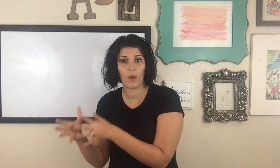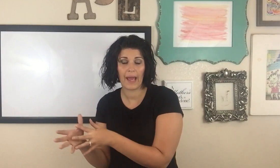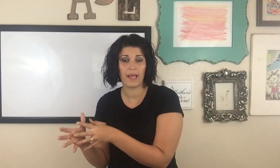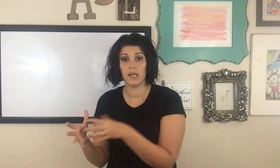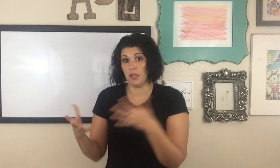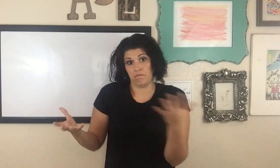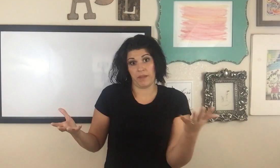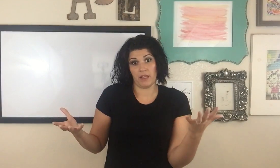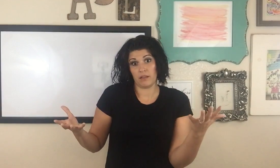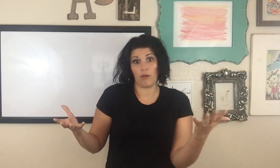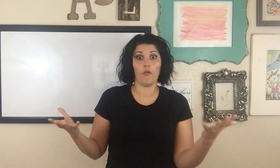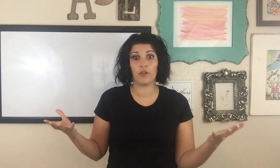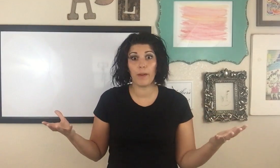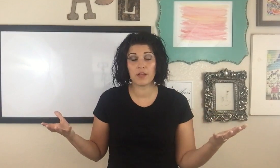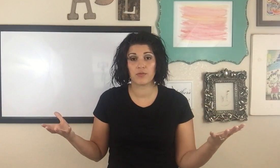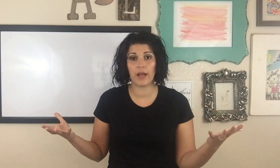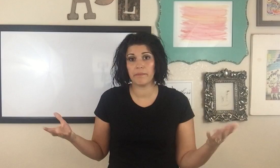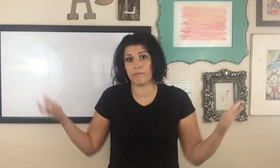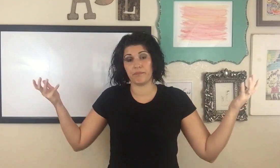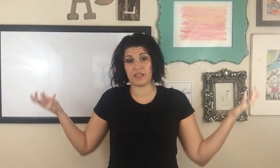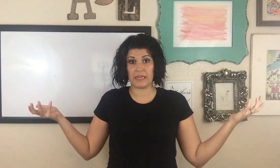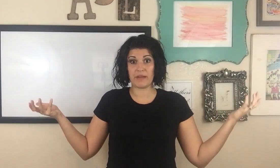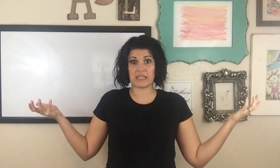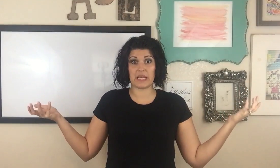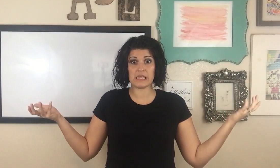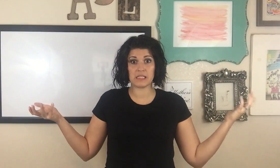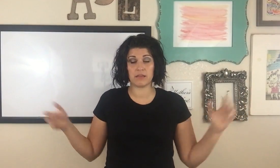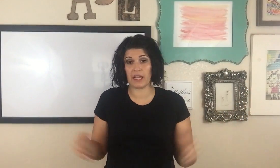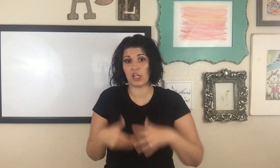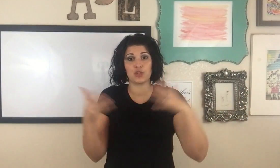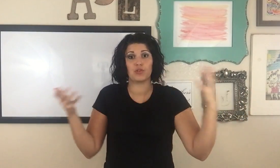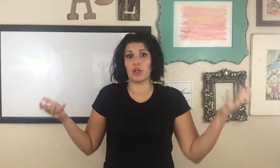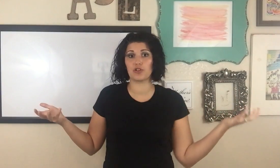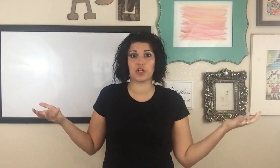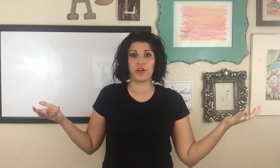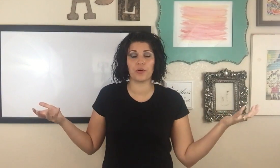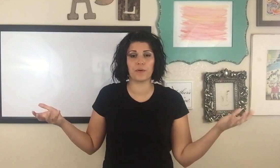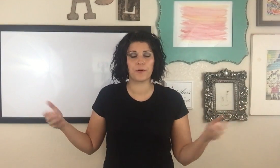way and hope for the best. Right? Cause that makes sense. English was all she knew.